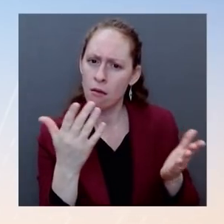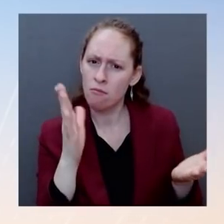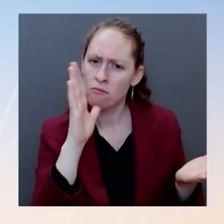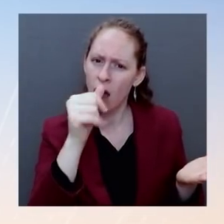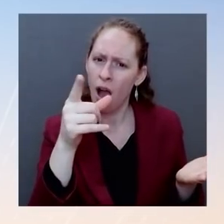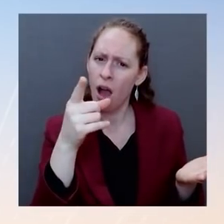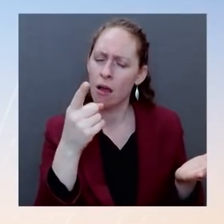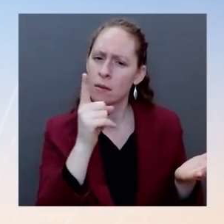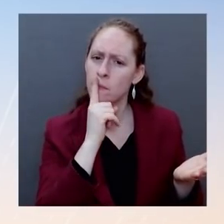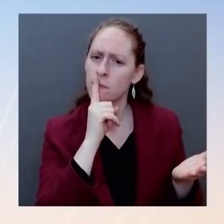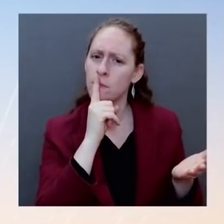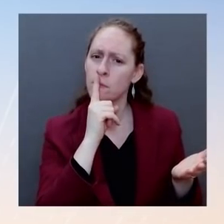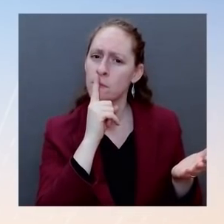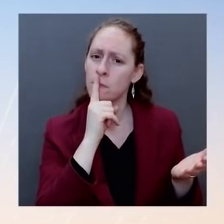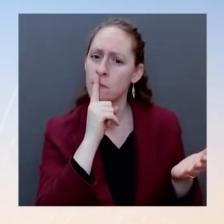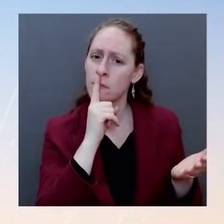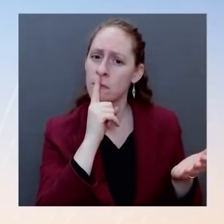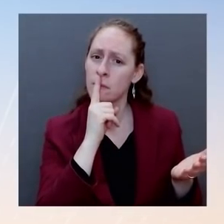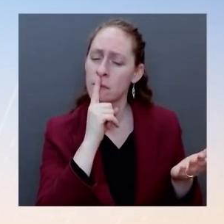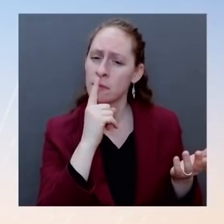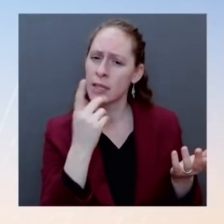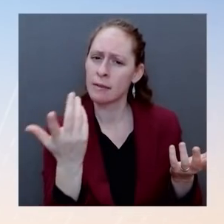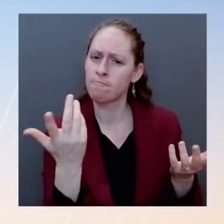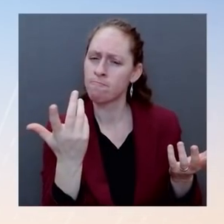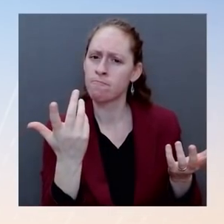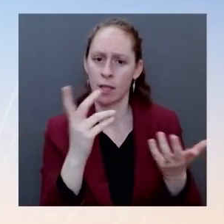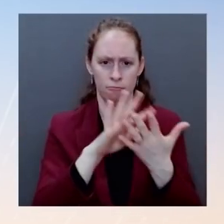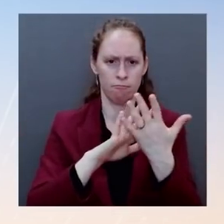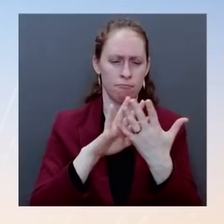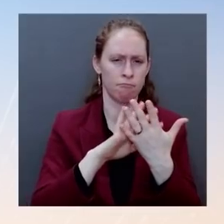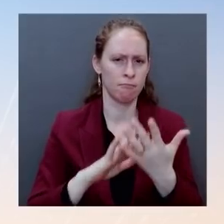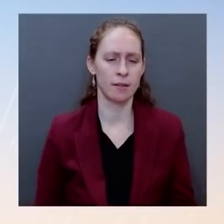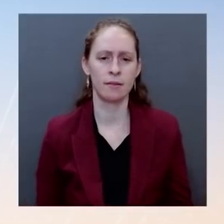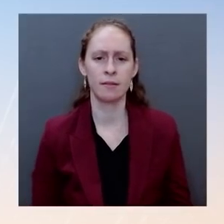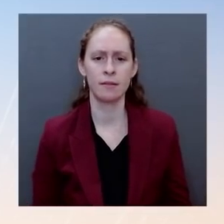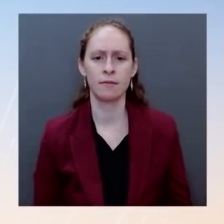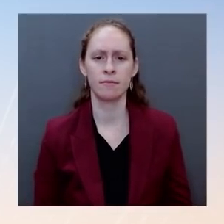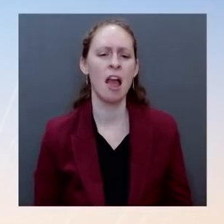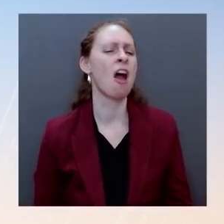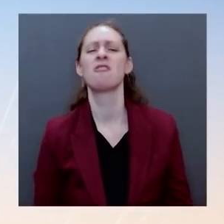your colleagues here who are -- frequent this briefing room have heard us say more times than they can probably count–